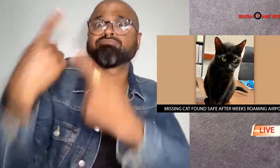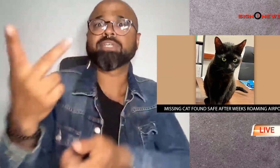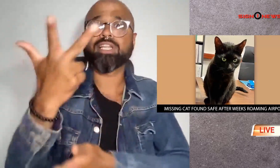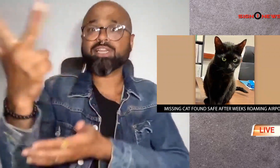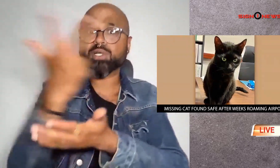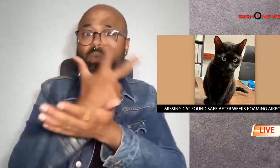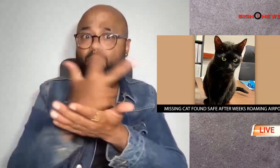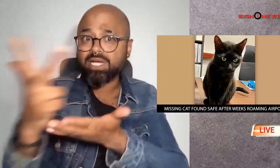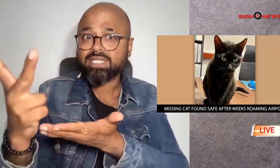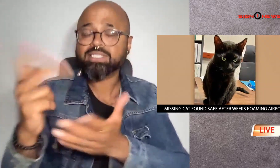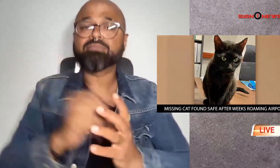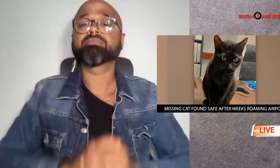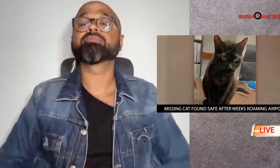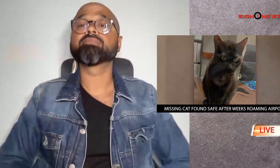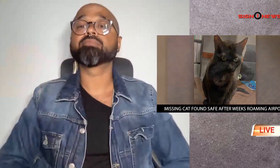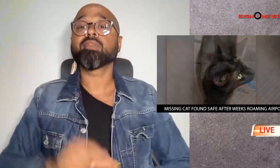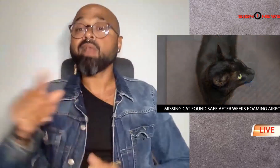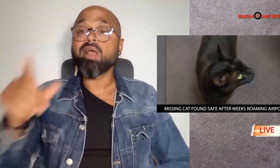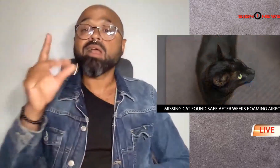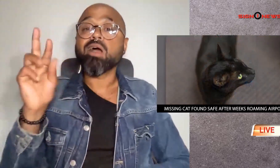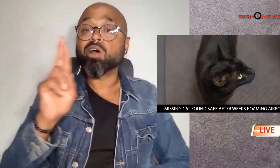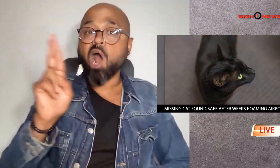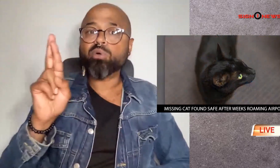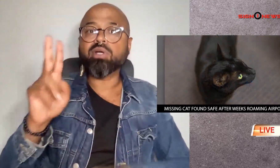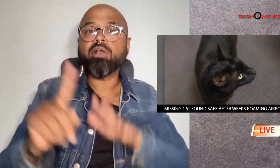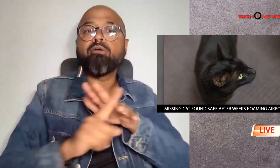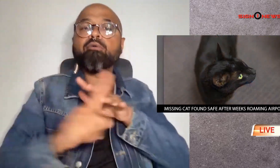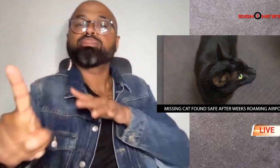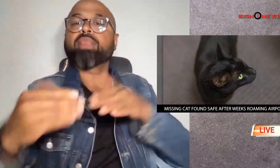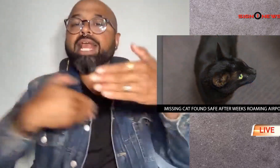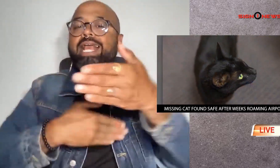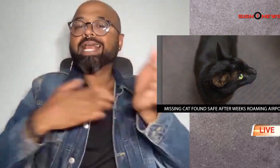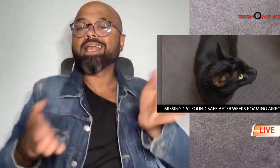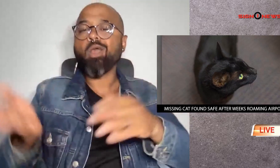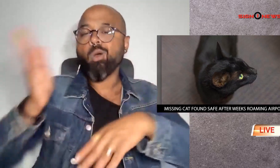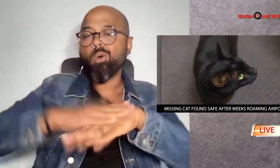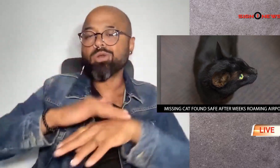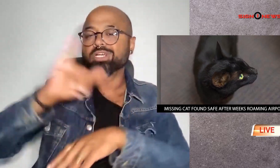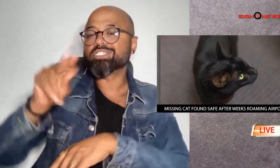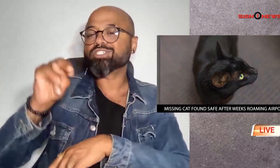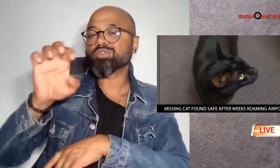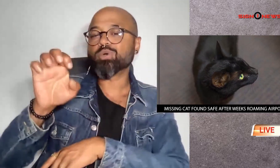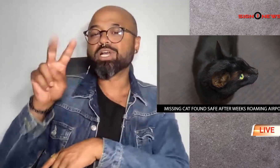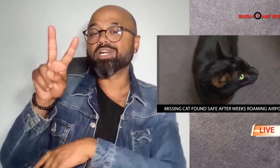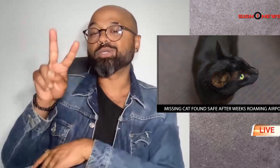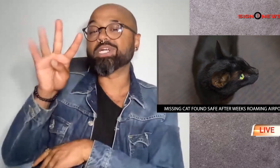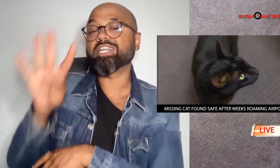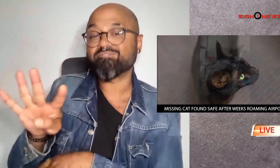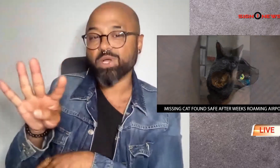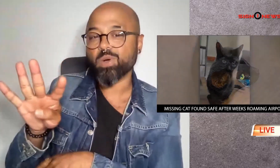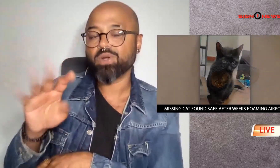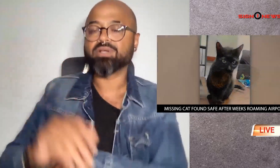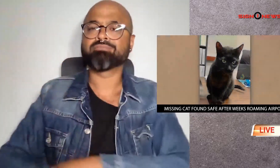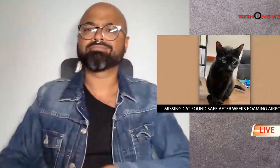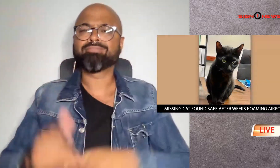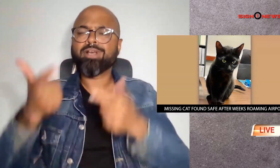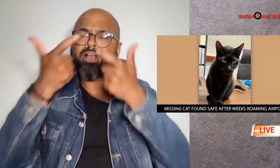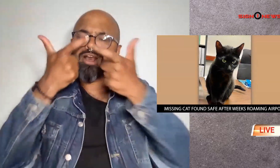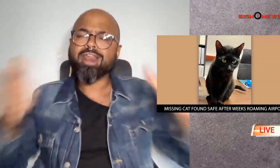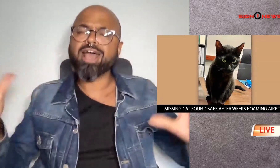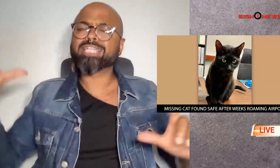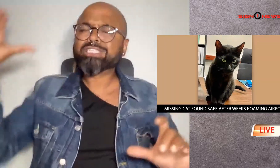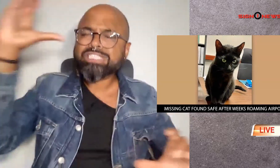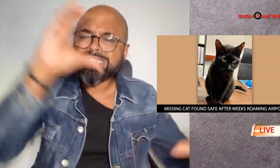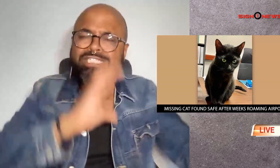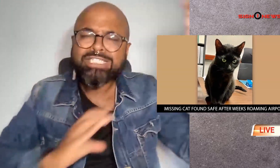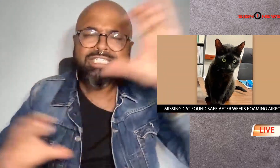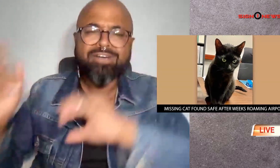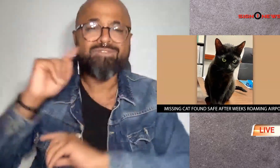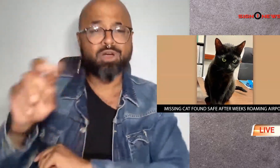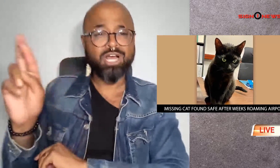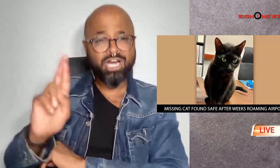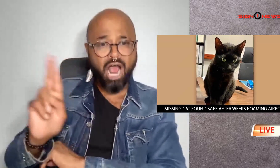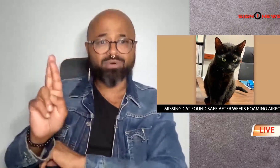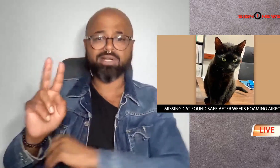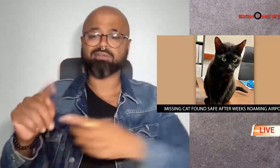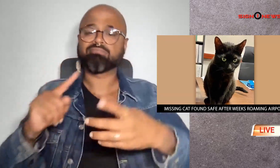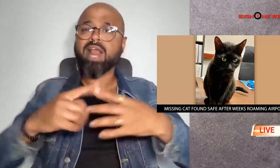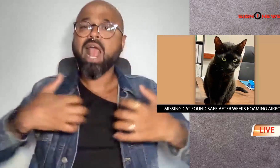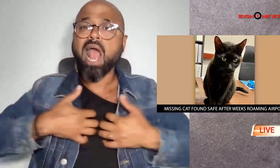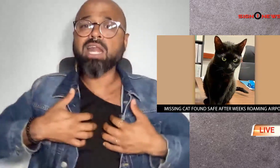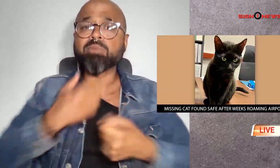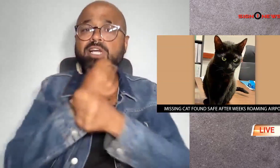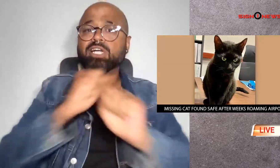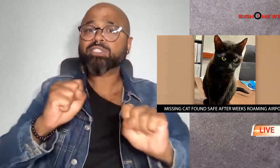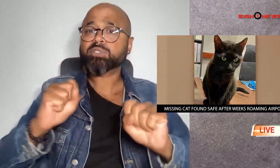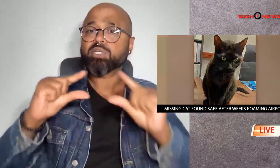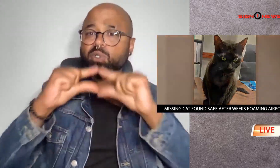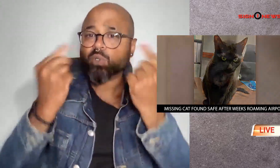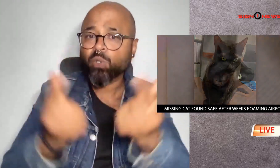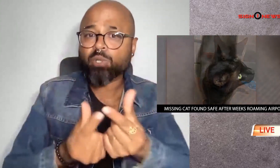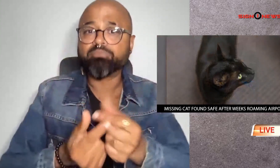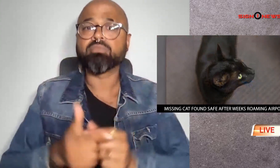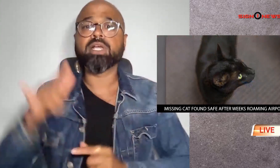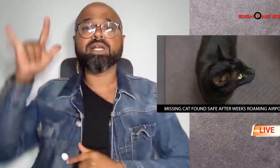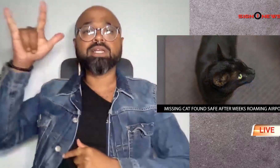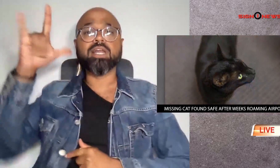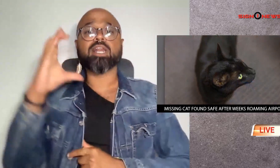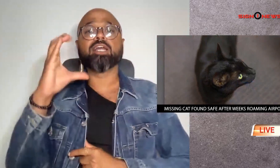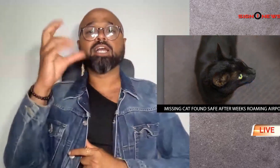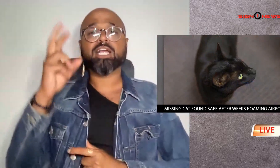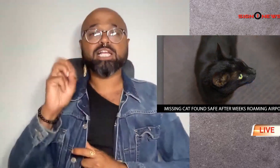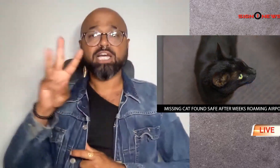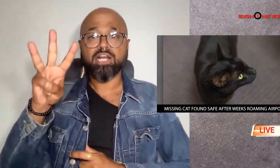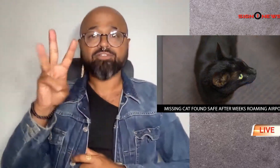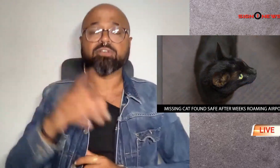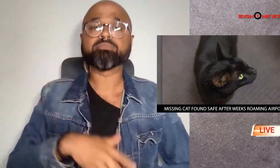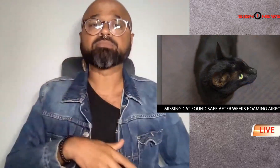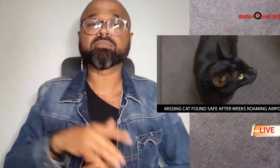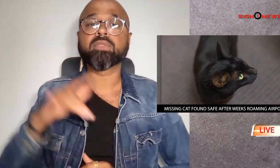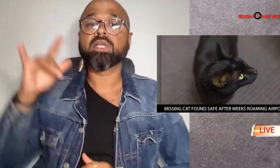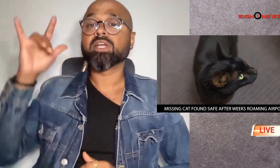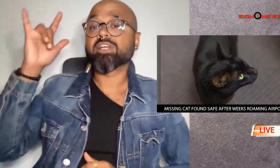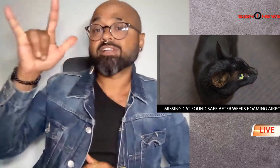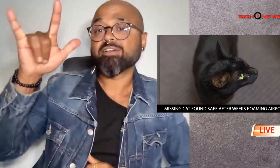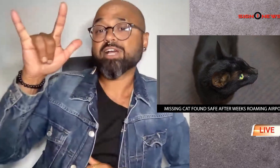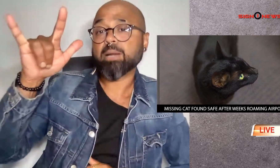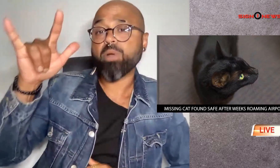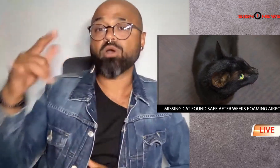weeks she escaped from a kennel on June 24 a massive search ensued animal rescue groups